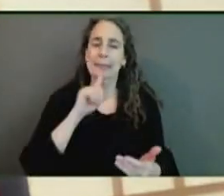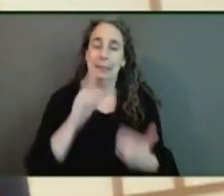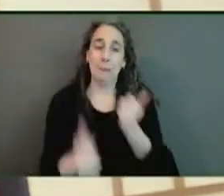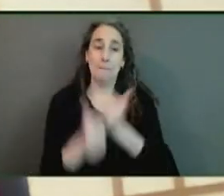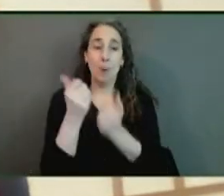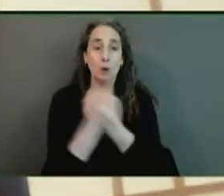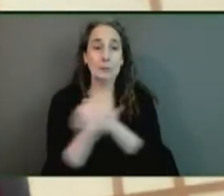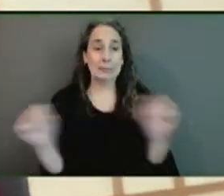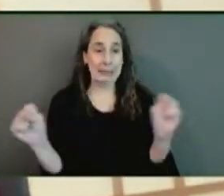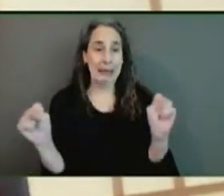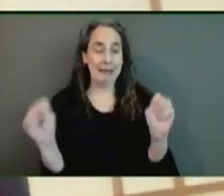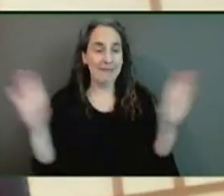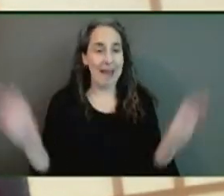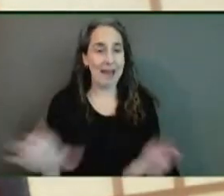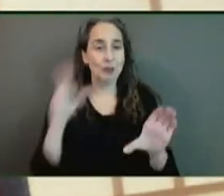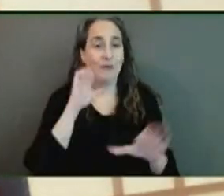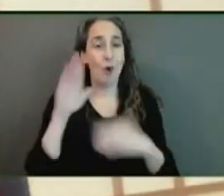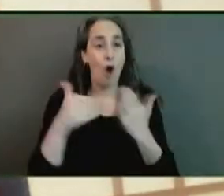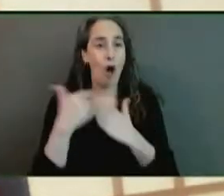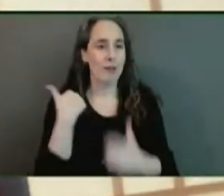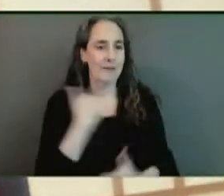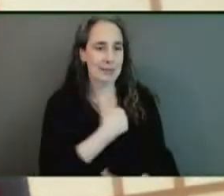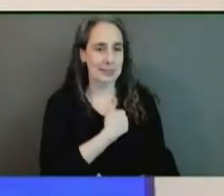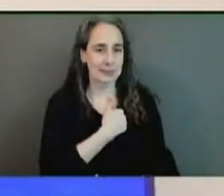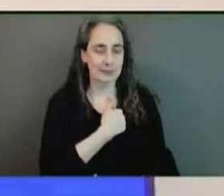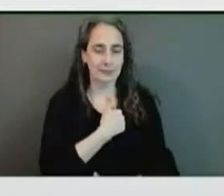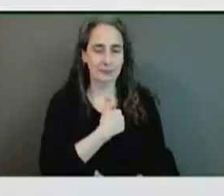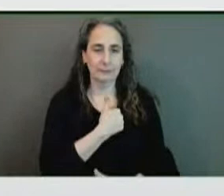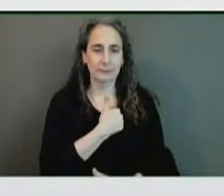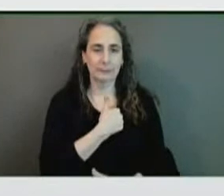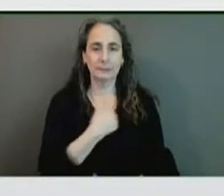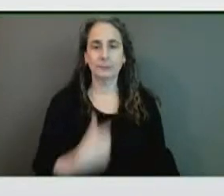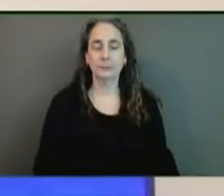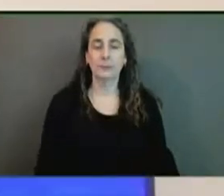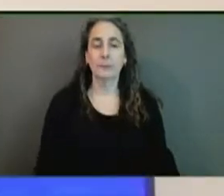get boosted. It's that it is this certainly the safest of